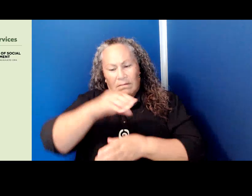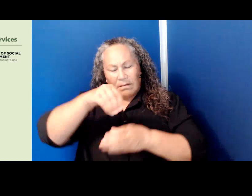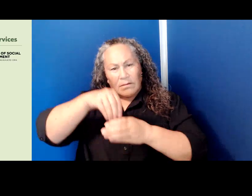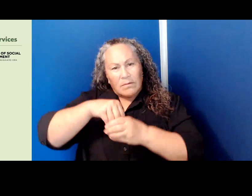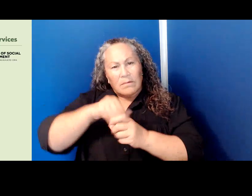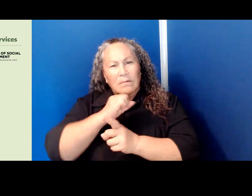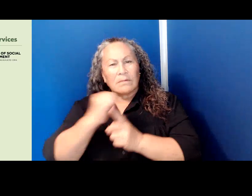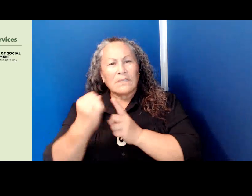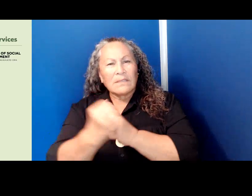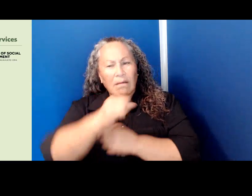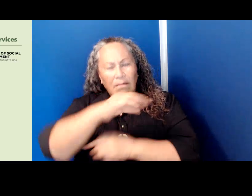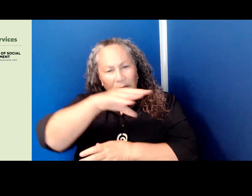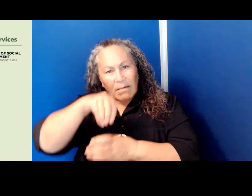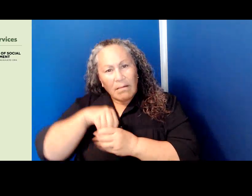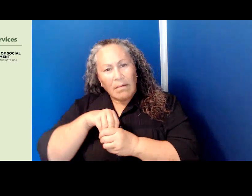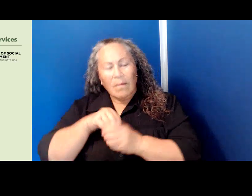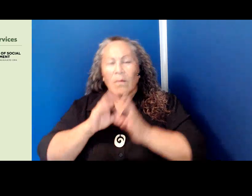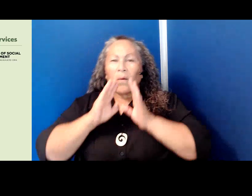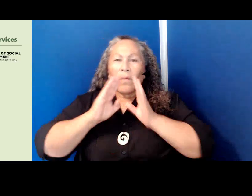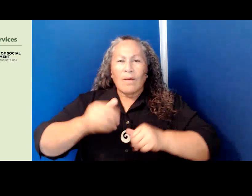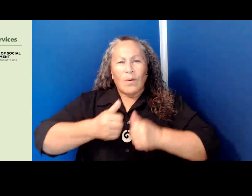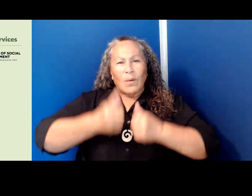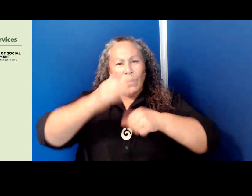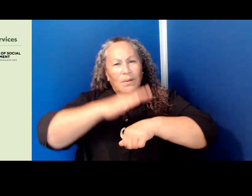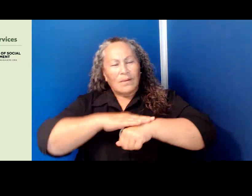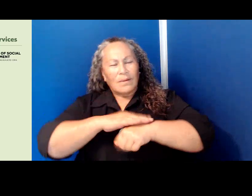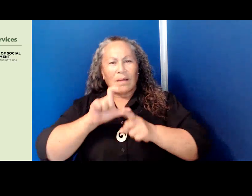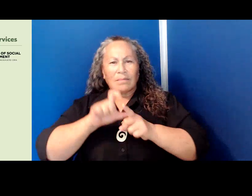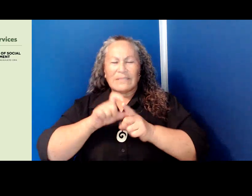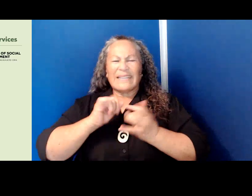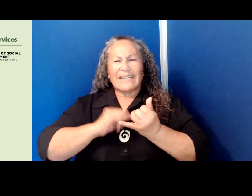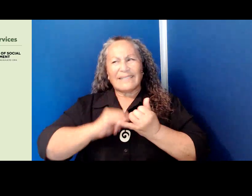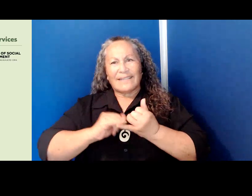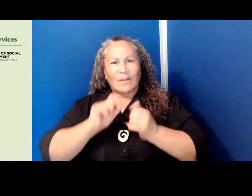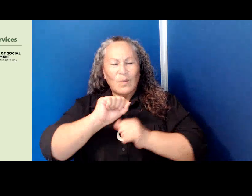So it's wonderful timing to hear from disabled people today about the important work they're